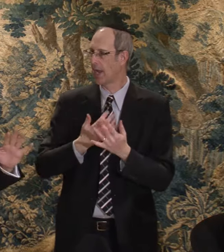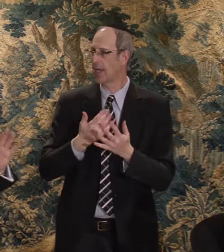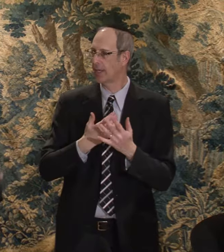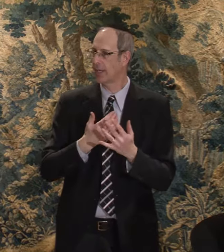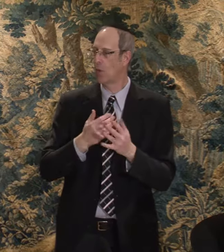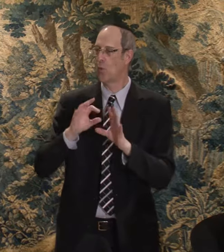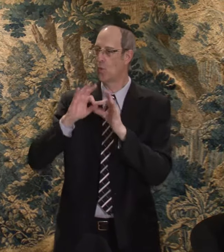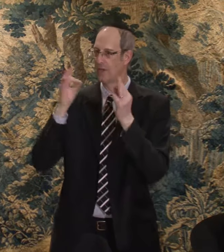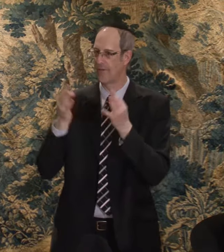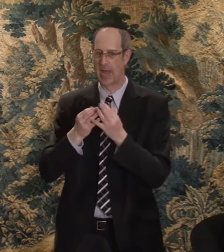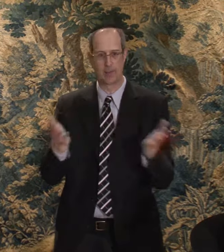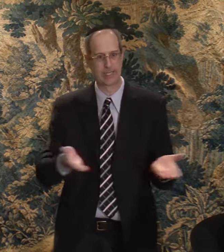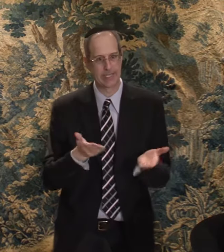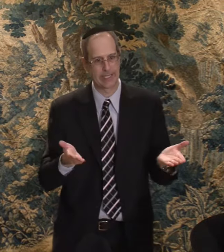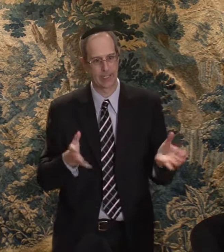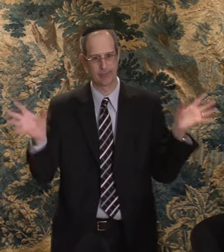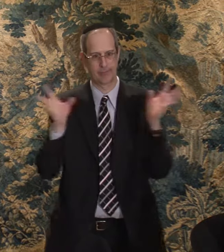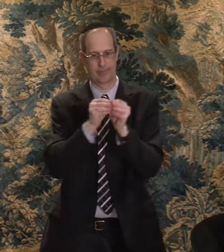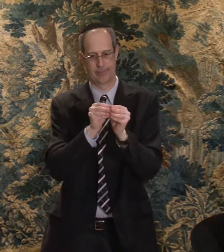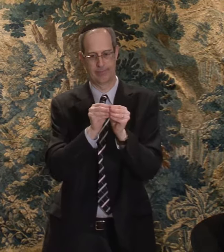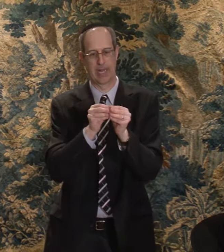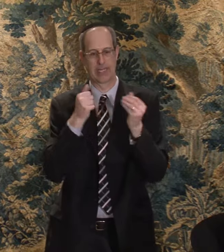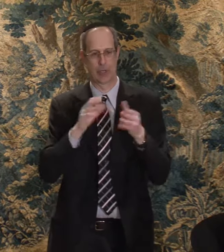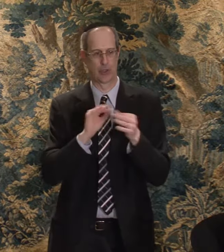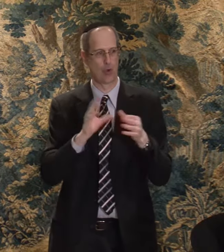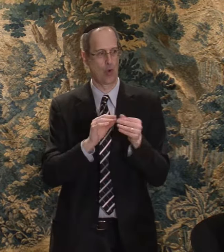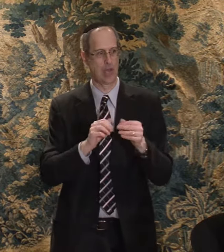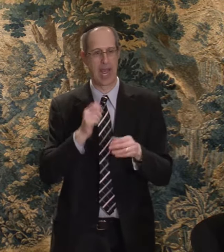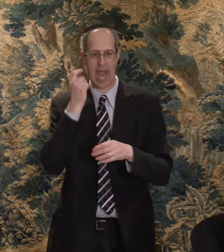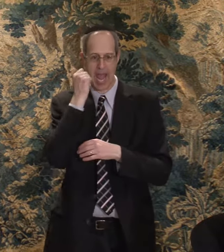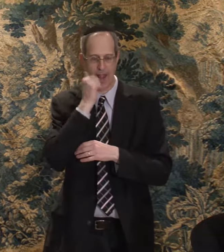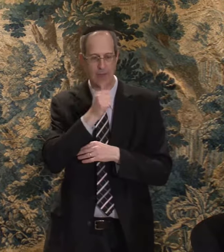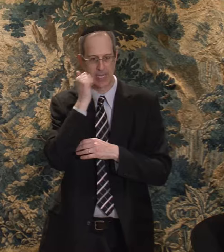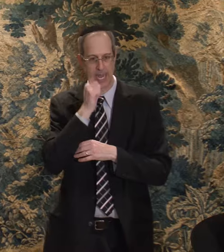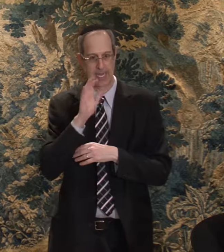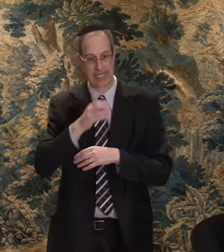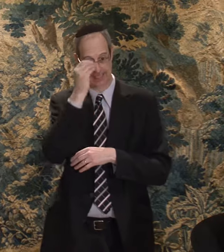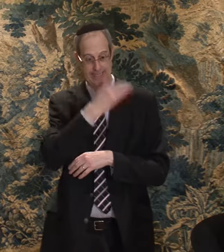family would be here and he tells this story that every day his son goes on a